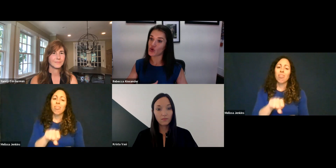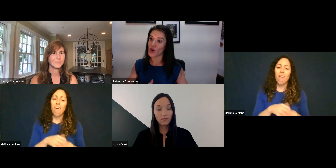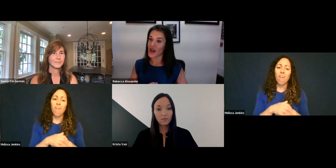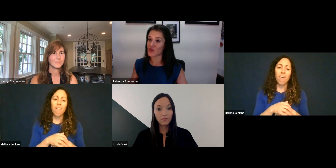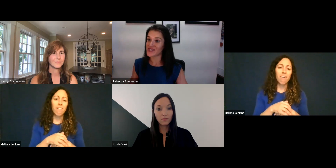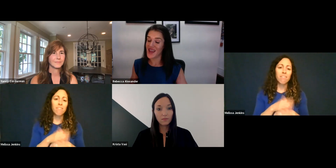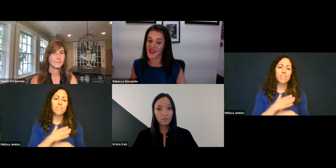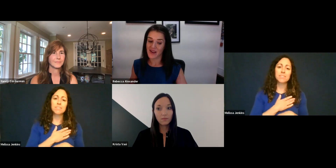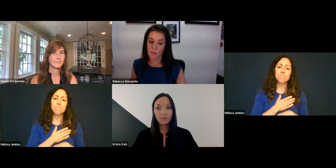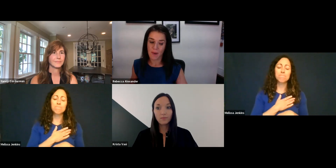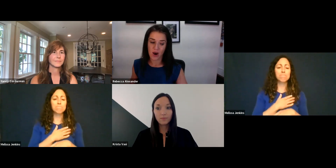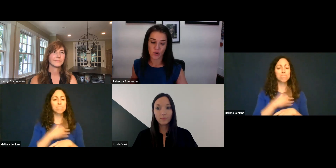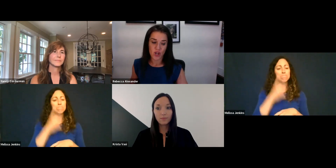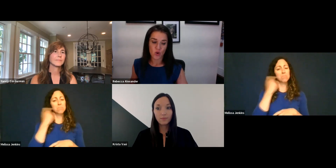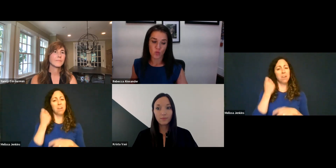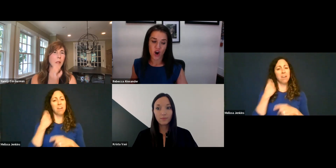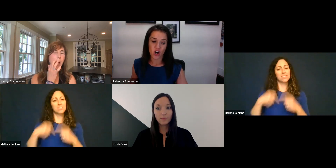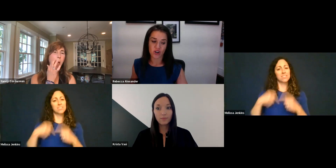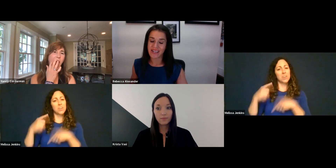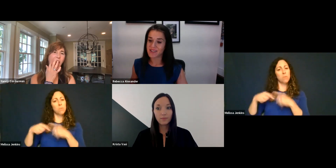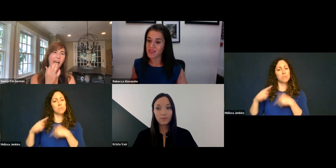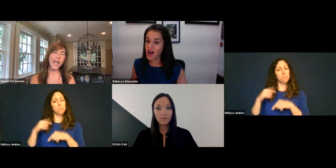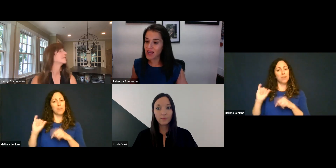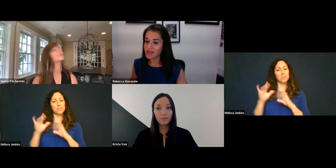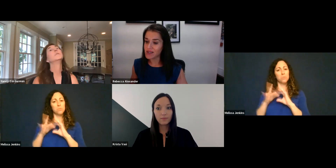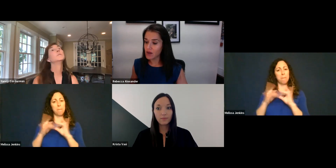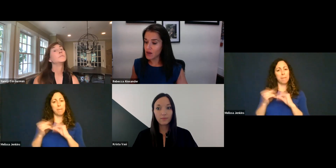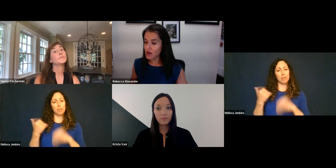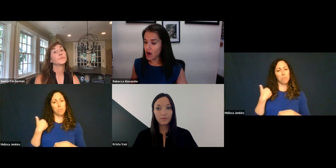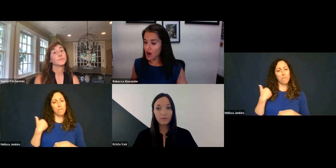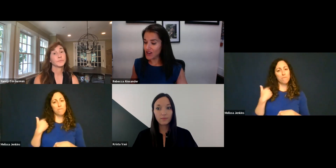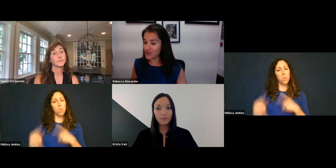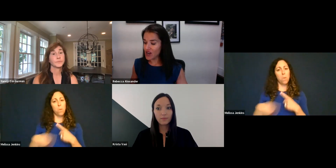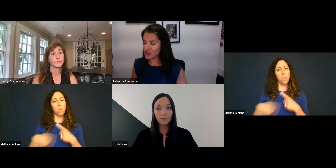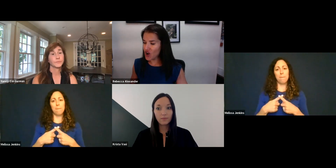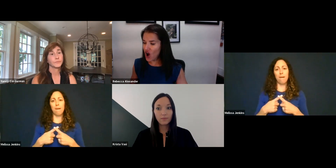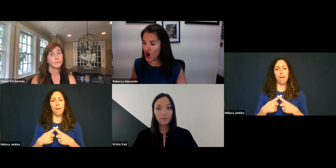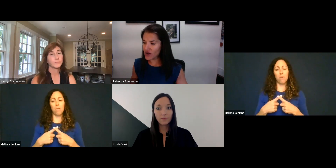to what I was saying about, we are inclined and taught